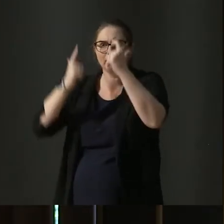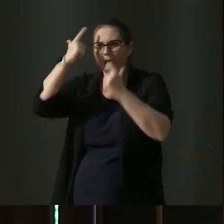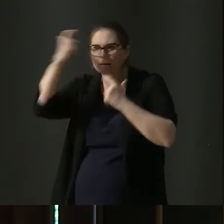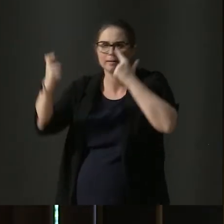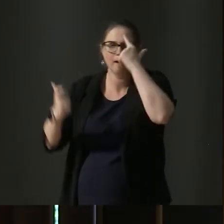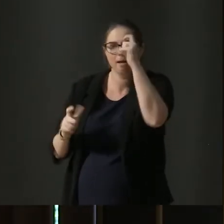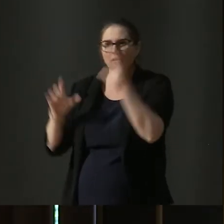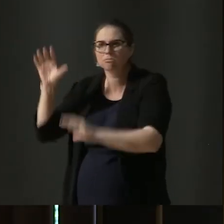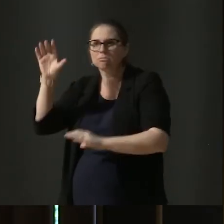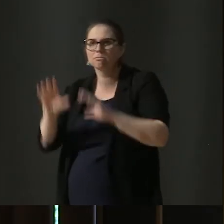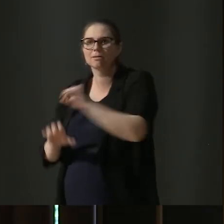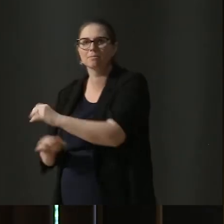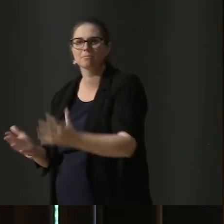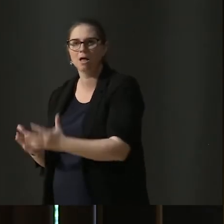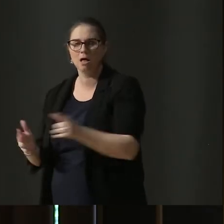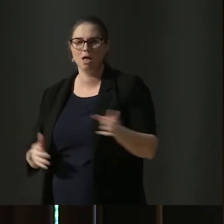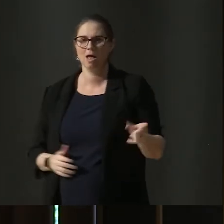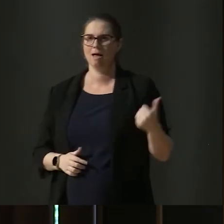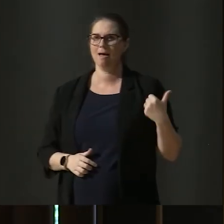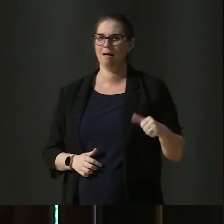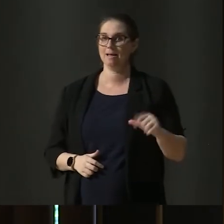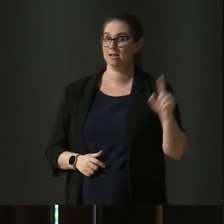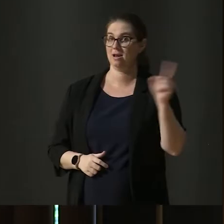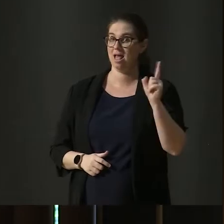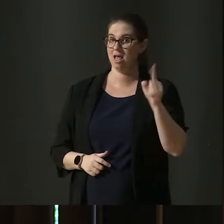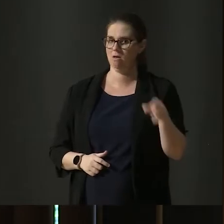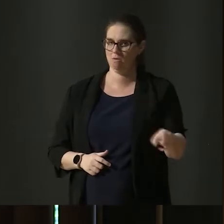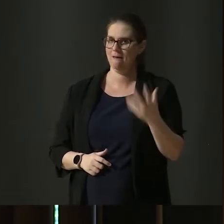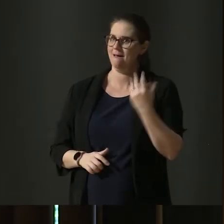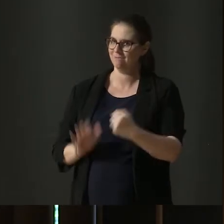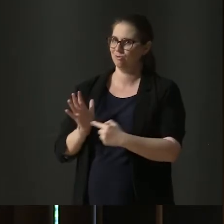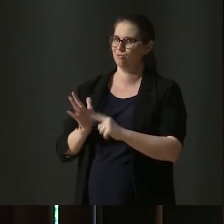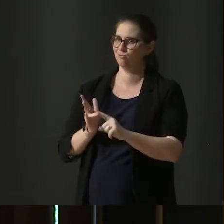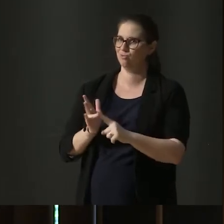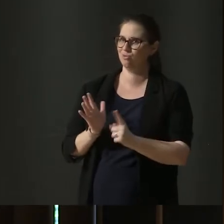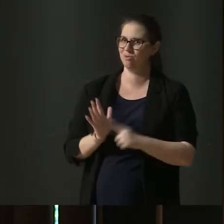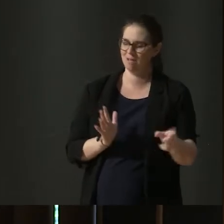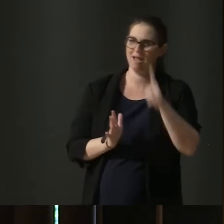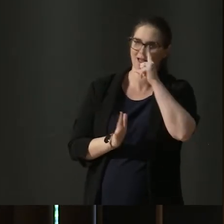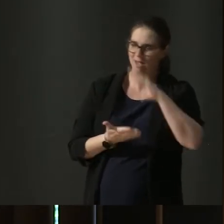She said she now had a tool that she could use to help her little boy with his feelings.